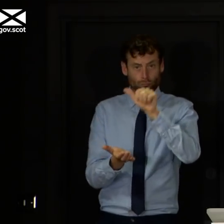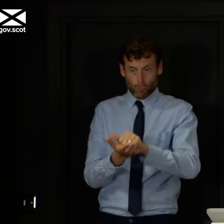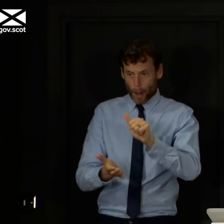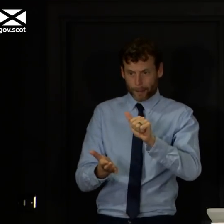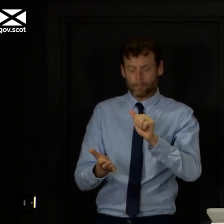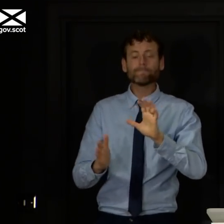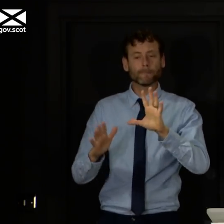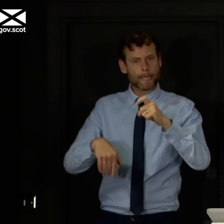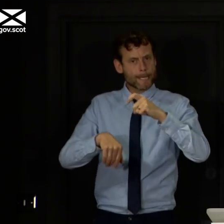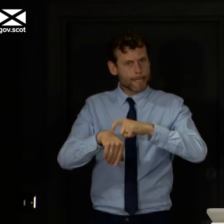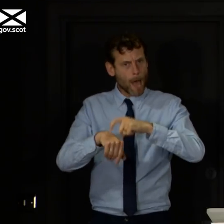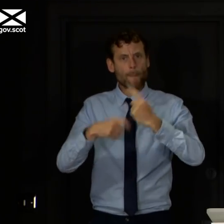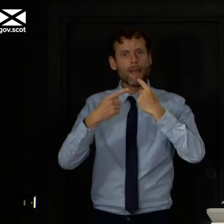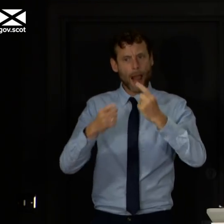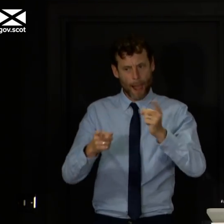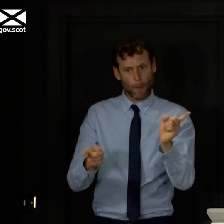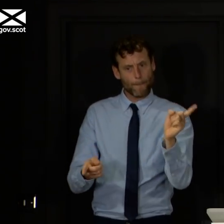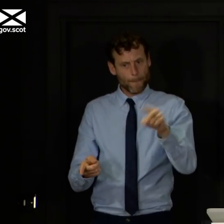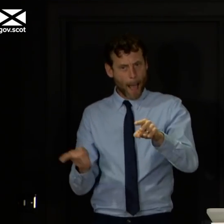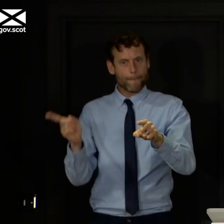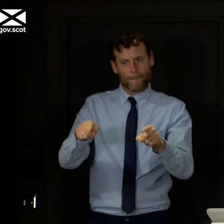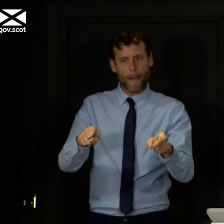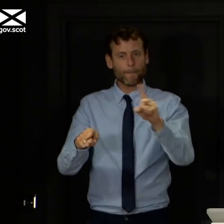and does not risk the virus running out of control and having us to go backwards, we